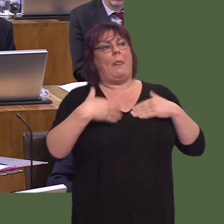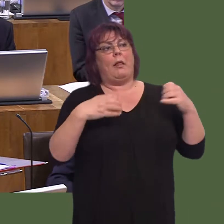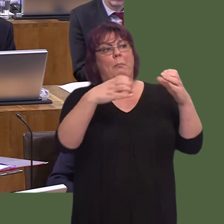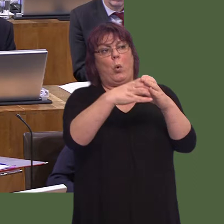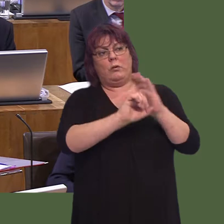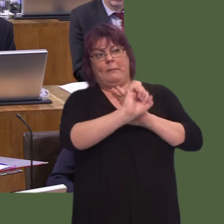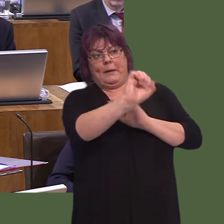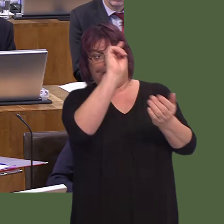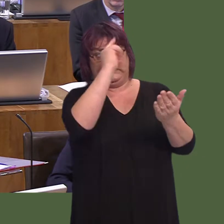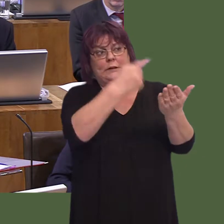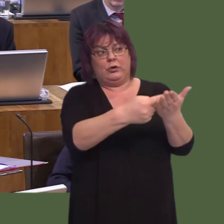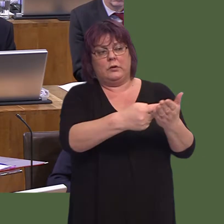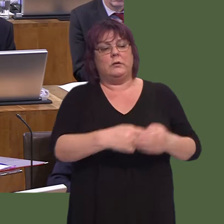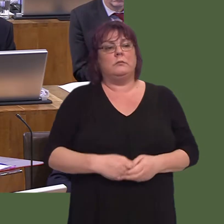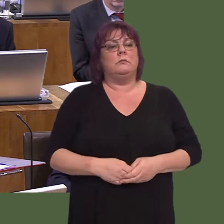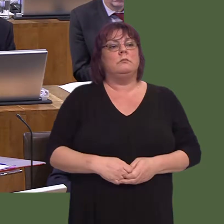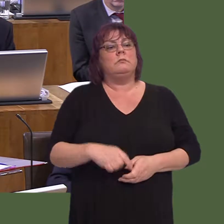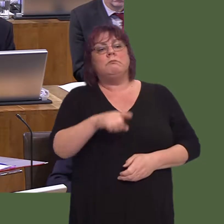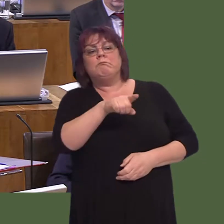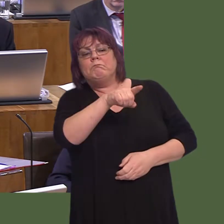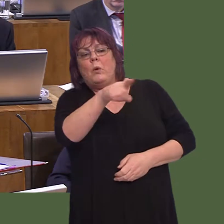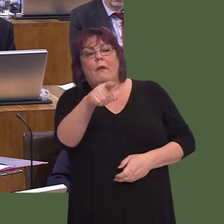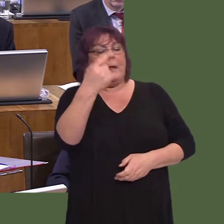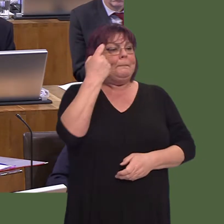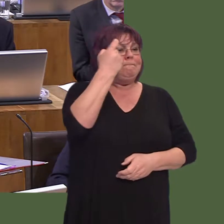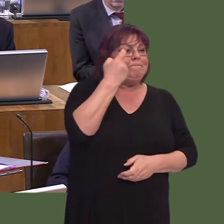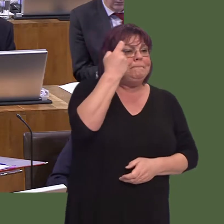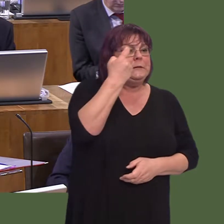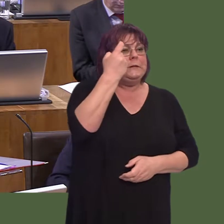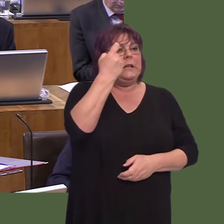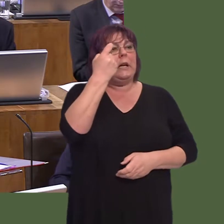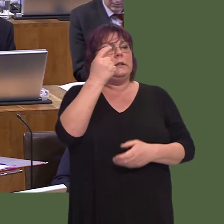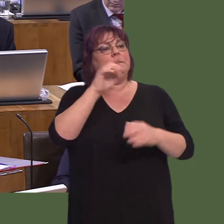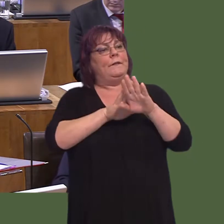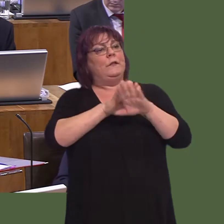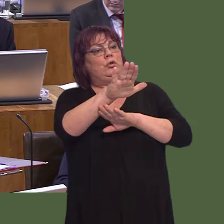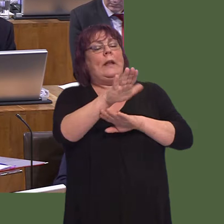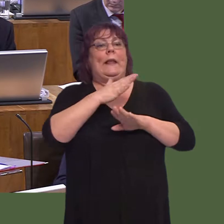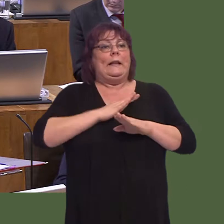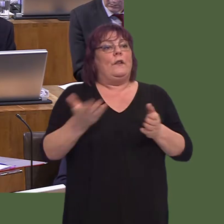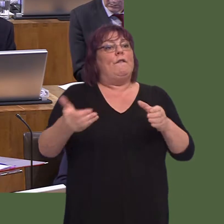What's hugely important is that whatever the health board considers is taken forward with full public consultation.